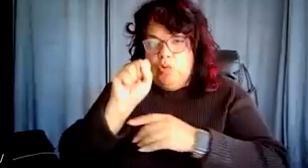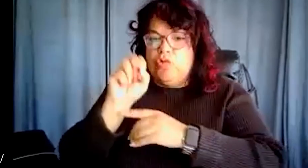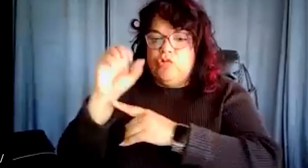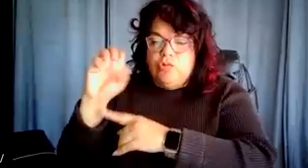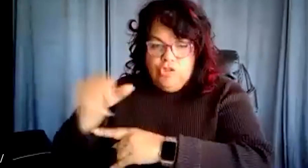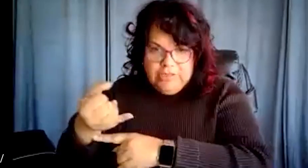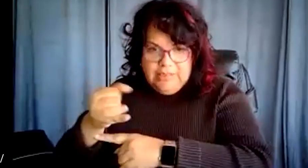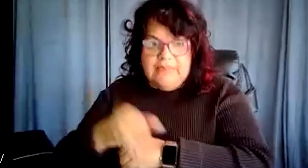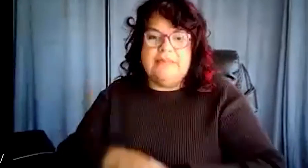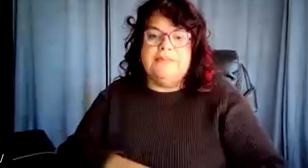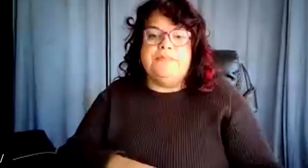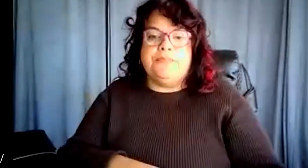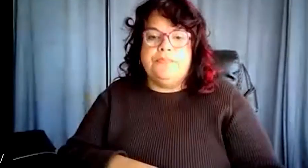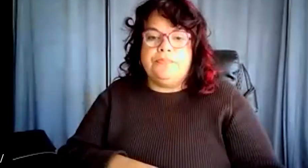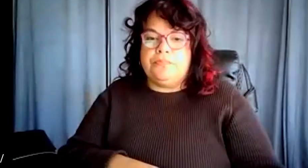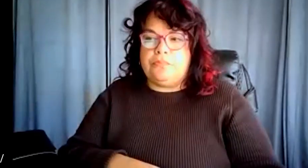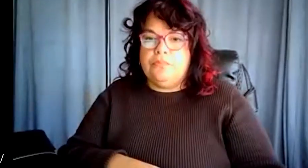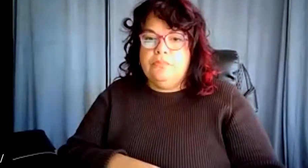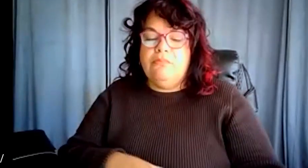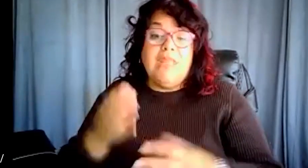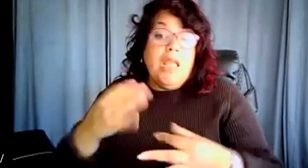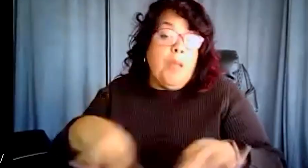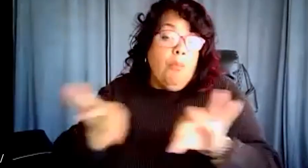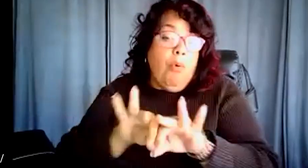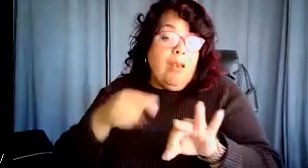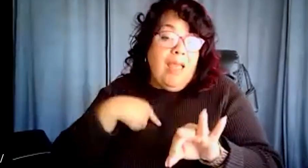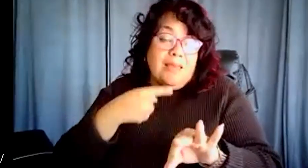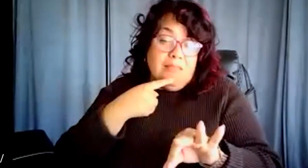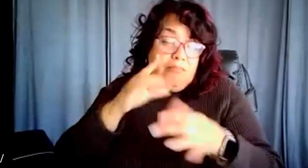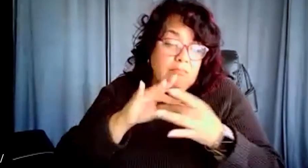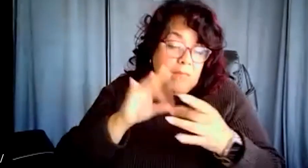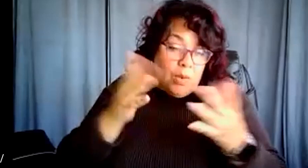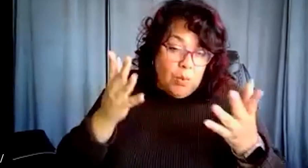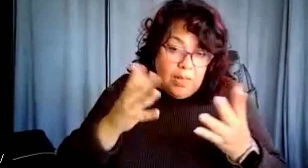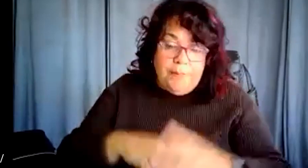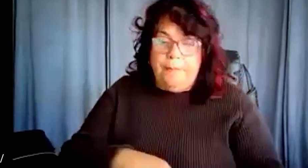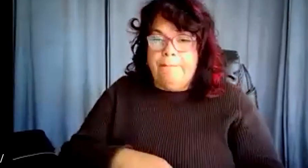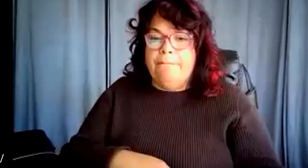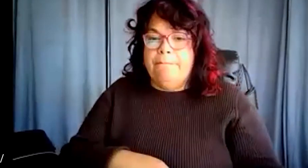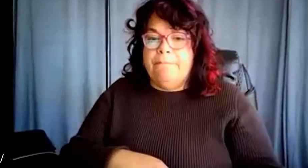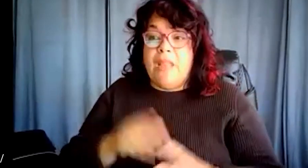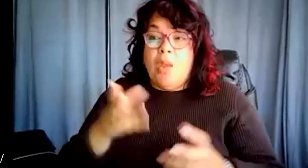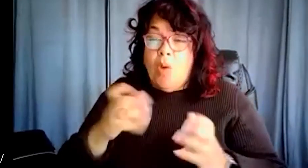I think the most important thing I can say is that I want to stress the title of the